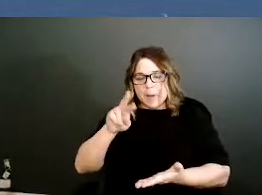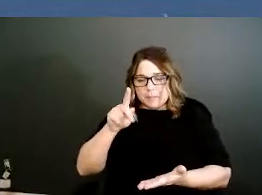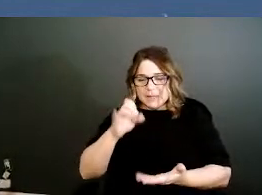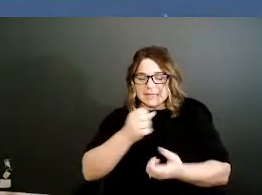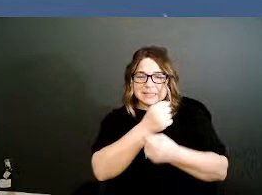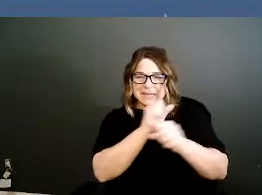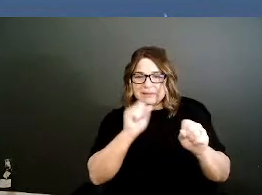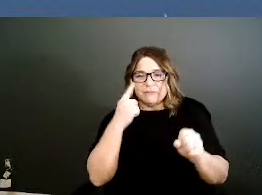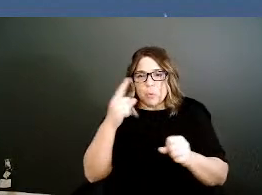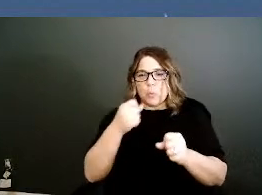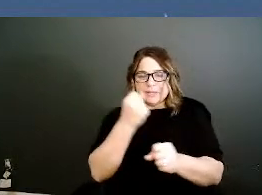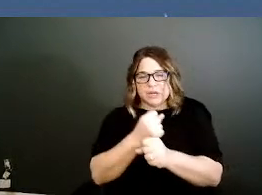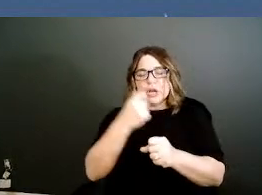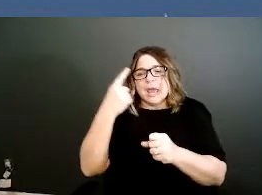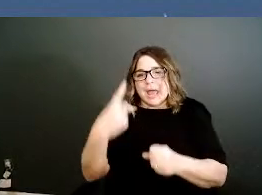TO INVEST IN POLICING AND THAT MEANT INCREASING